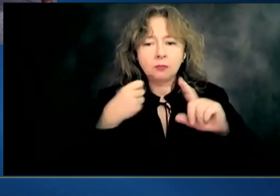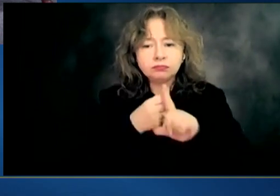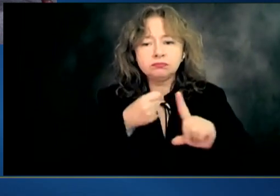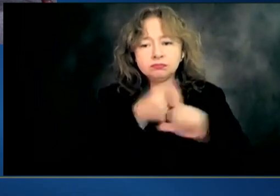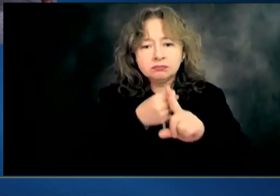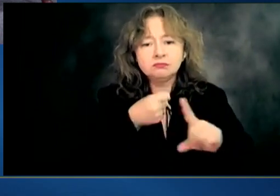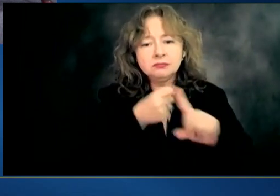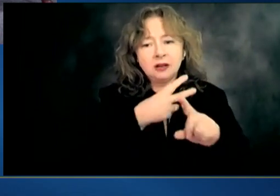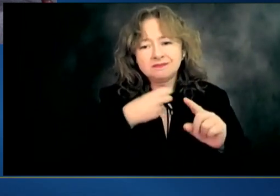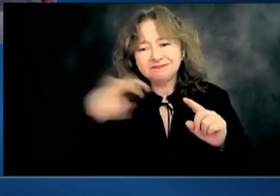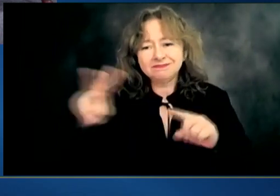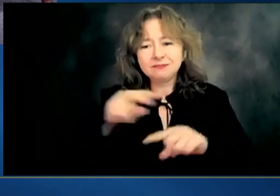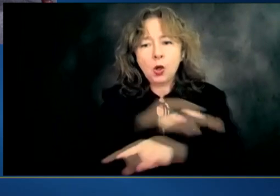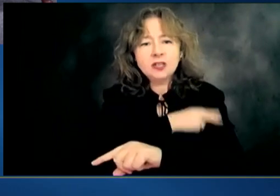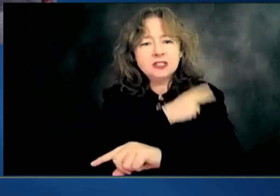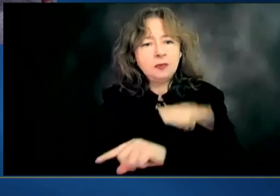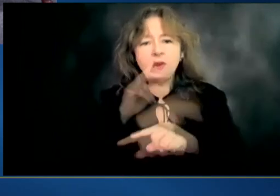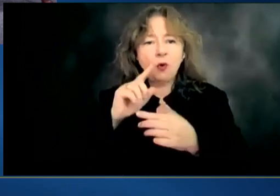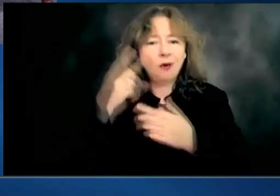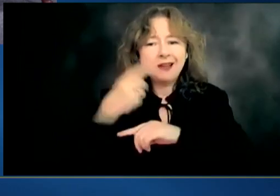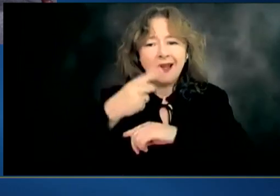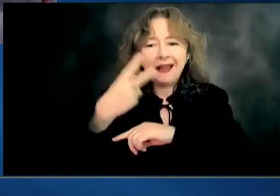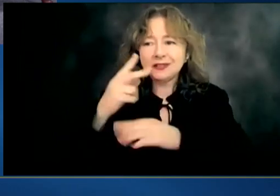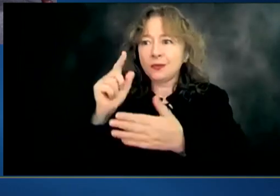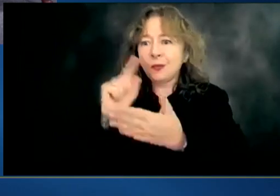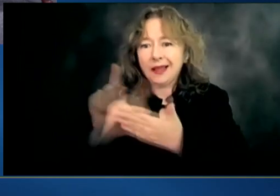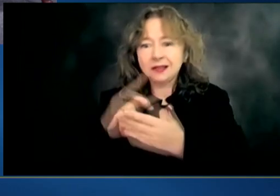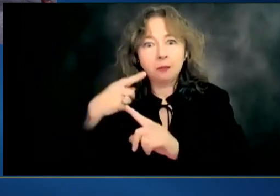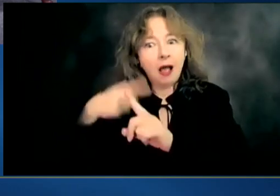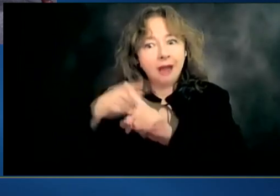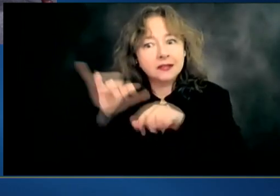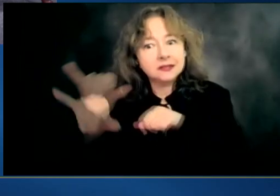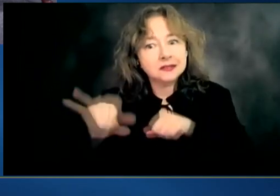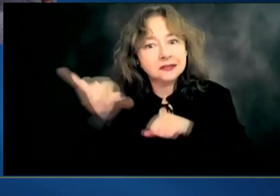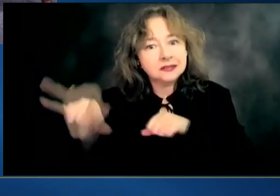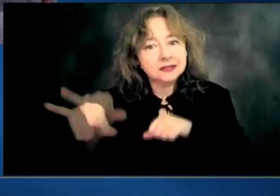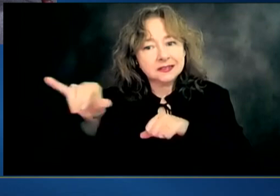weeks, and months, during which time I would be away from family and friends